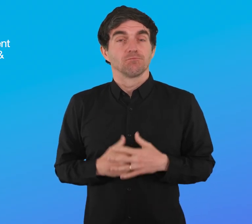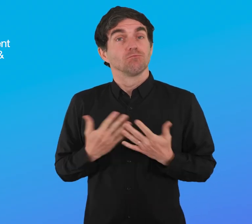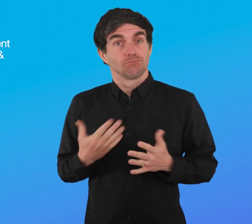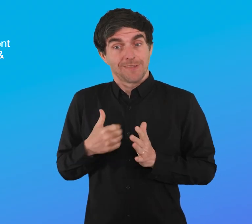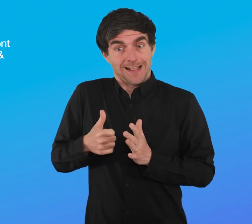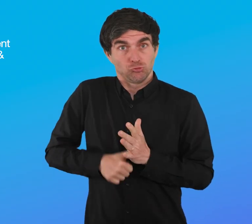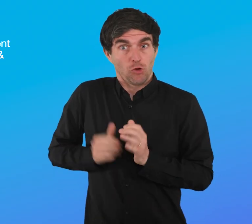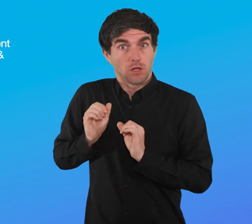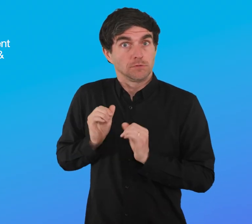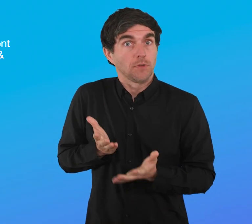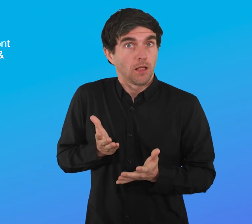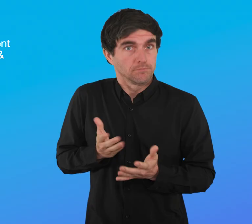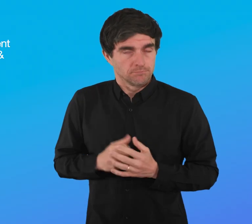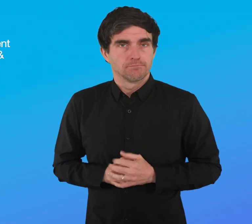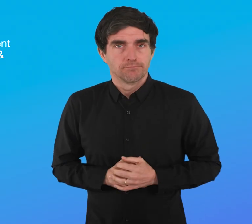Introduction